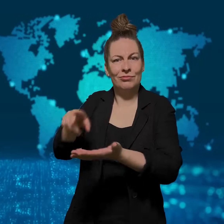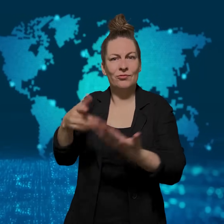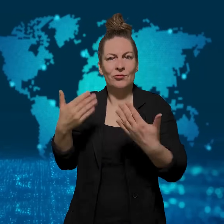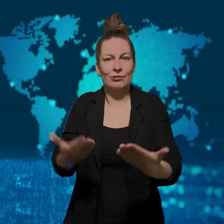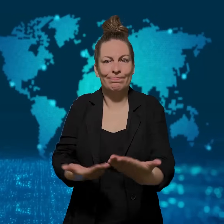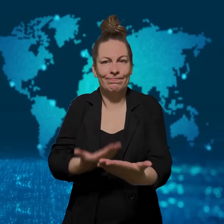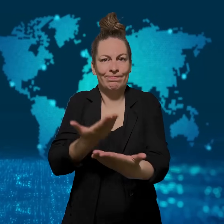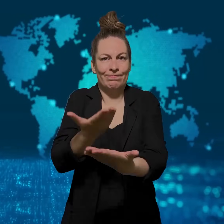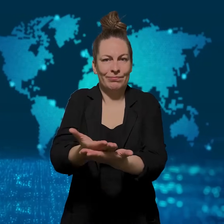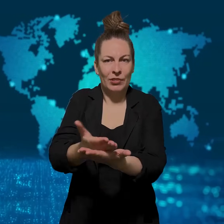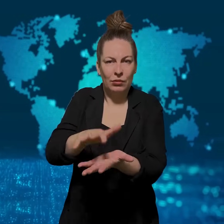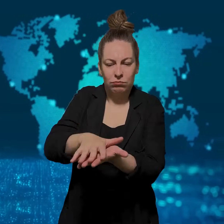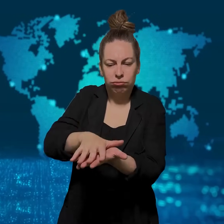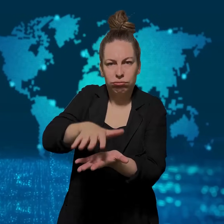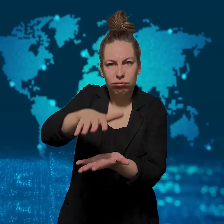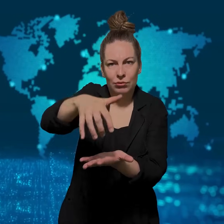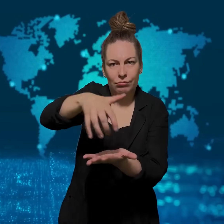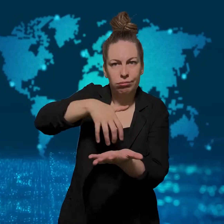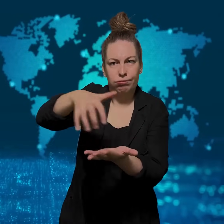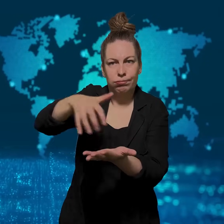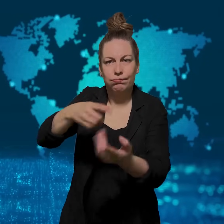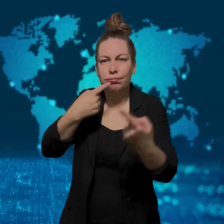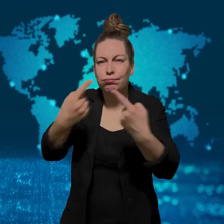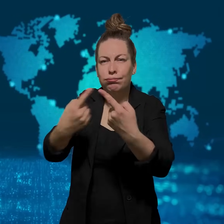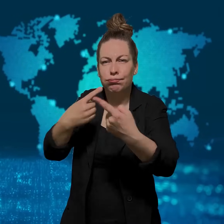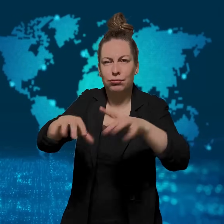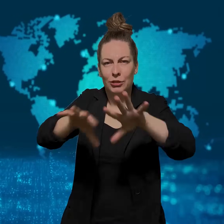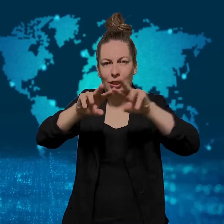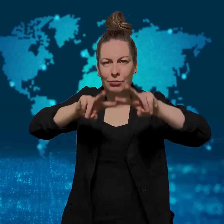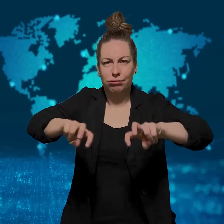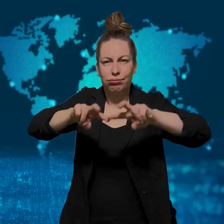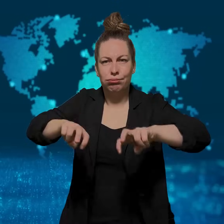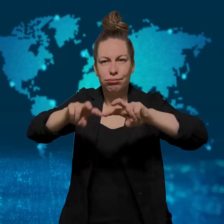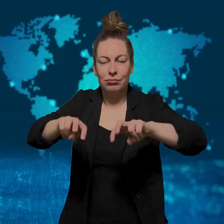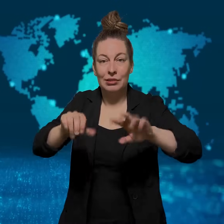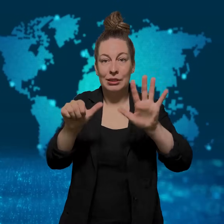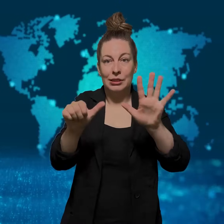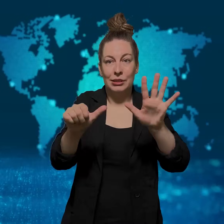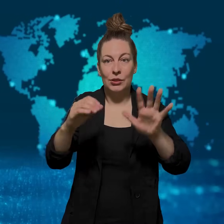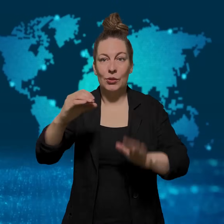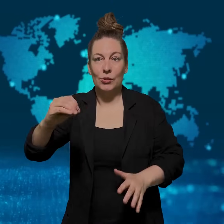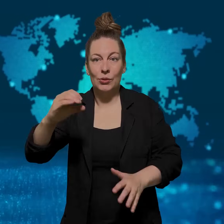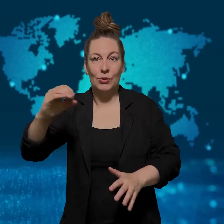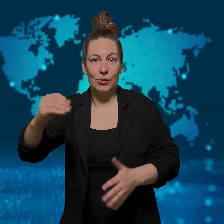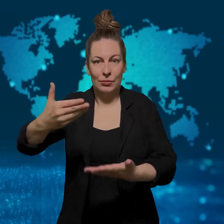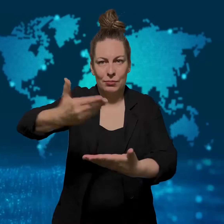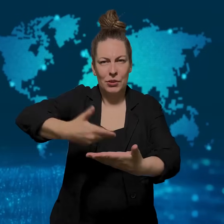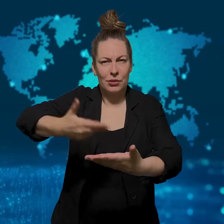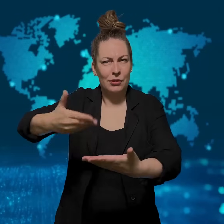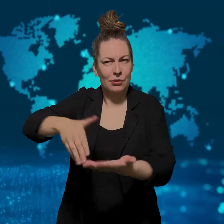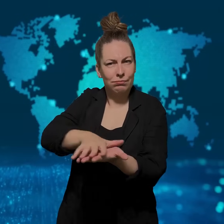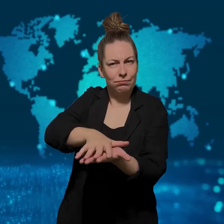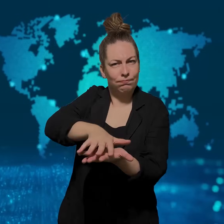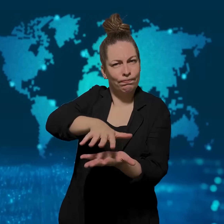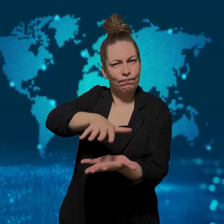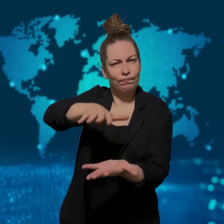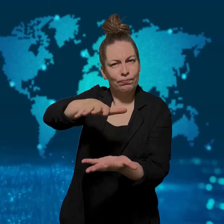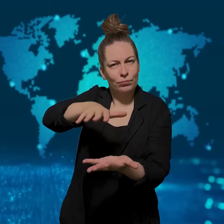The Department of Justice released an almost 600-page report that gave